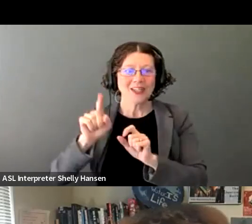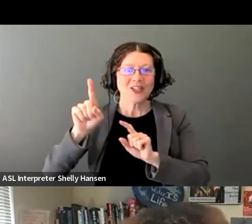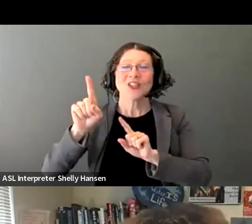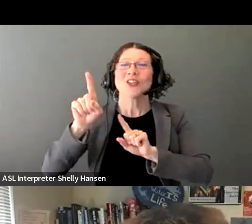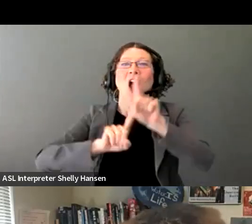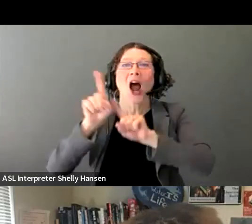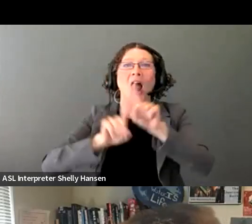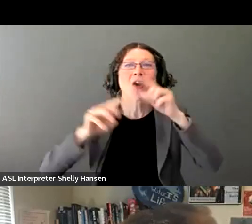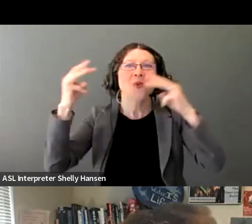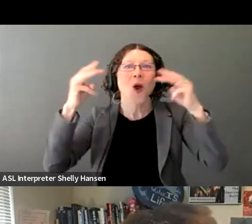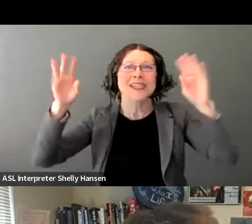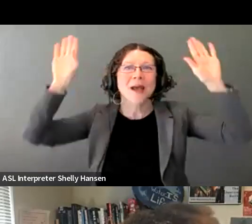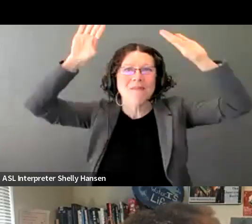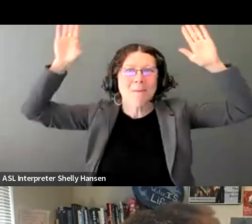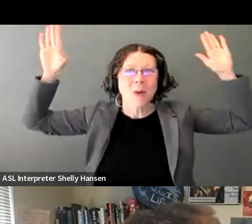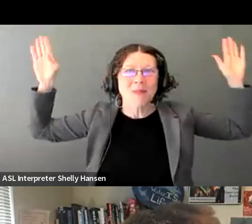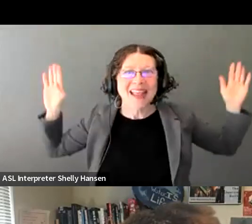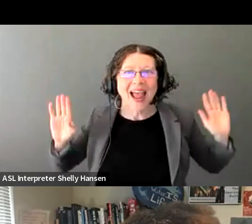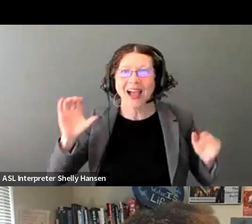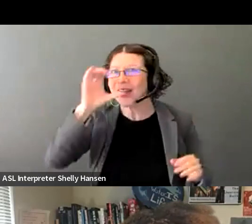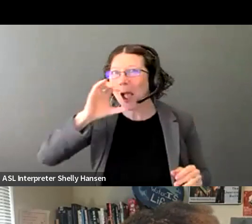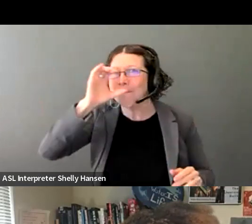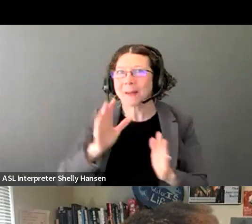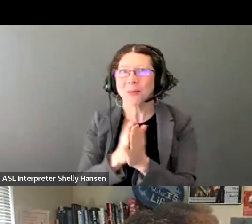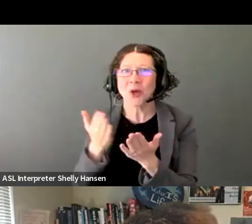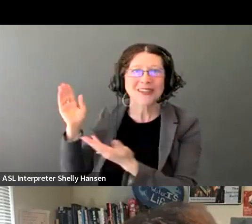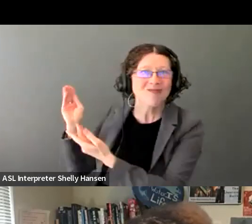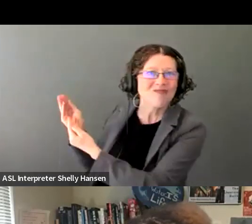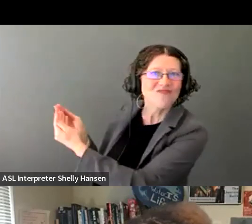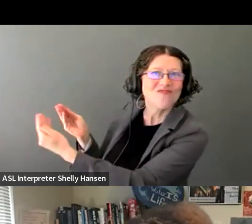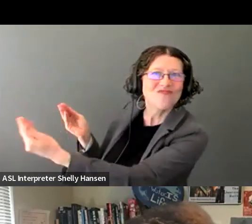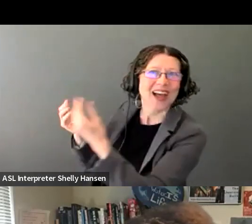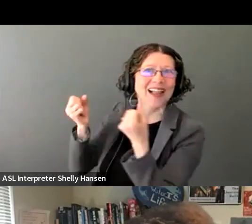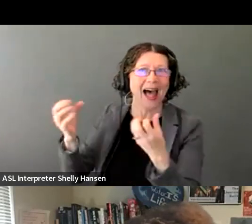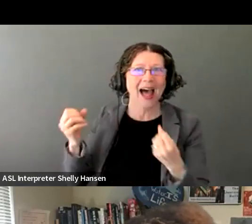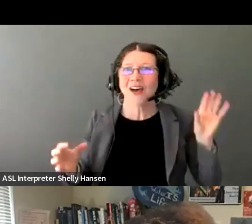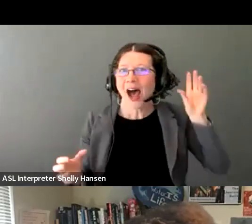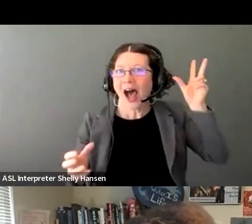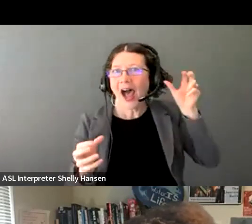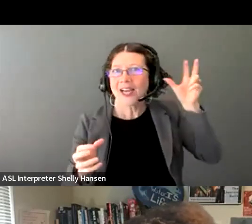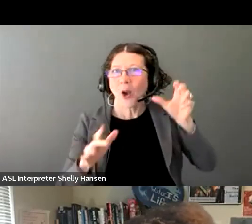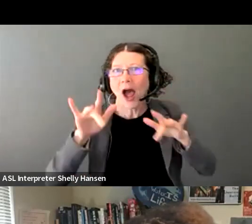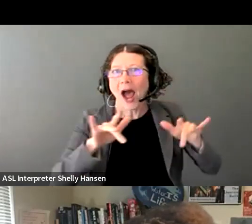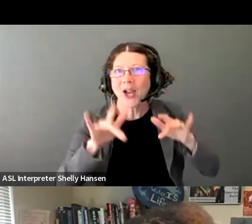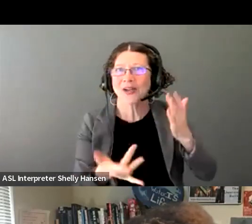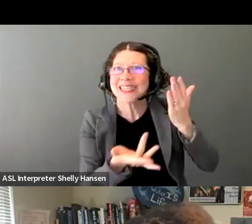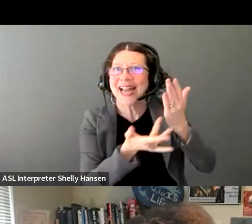books, audio technology. I'm glad to be here. Thank you for having me.